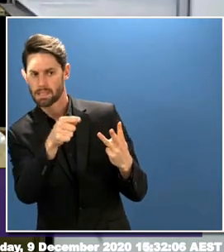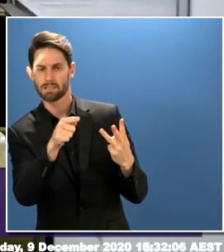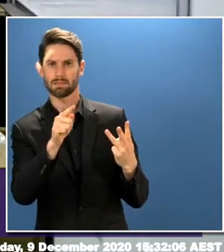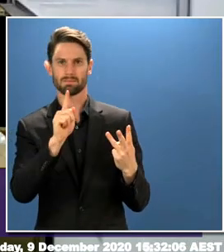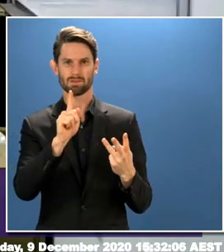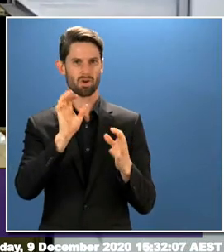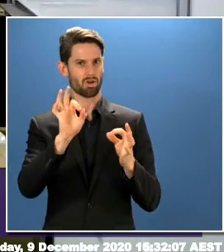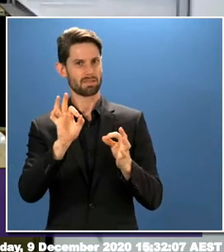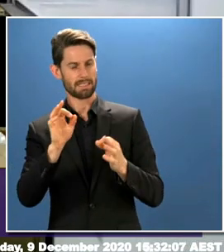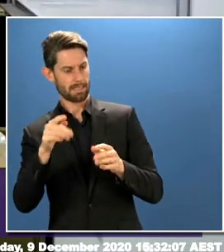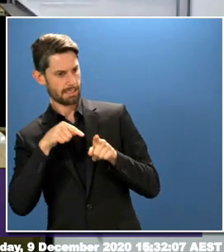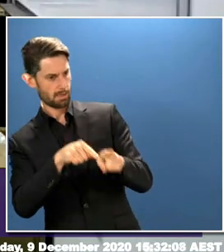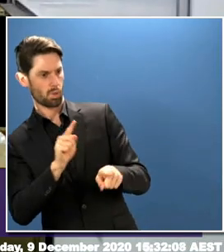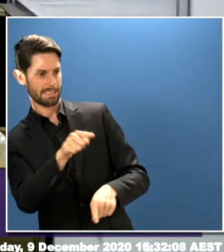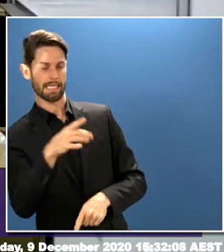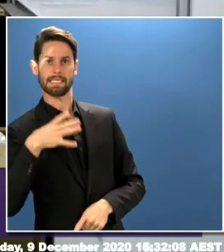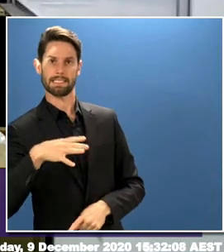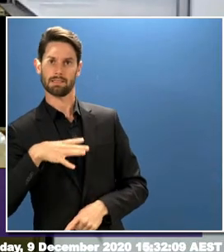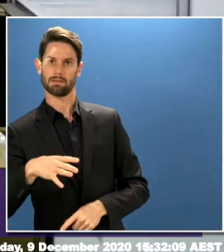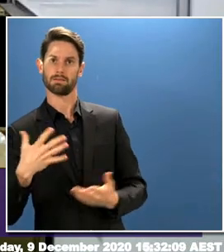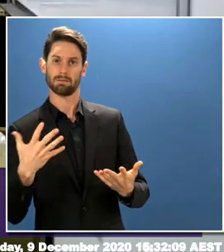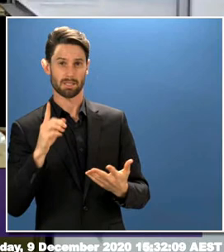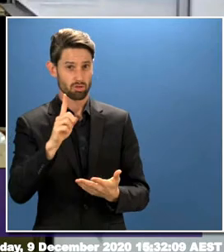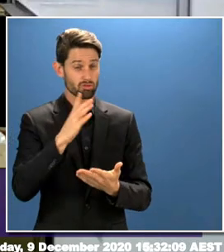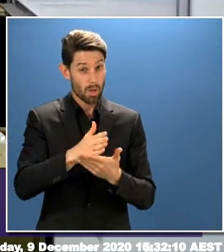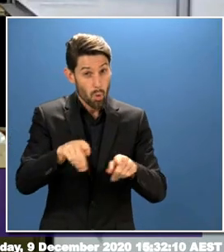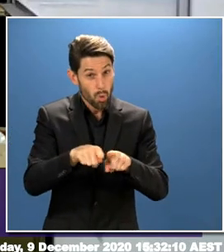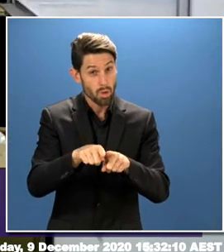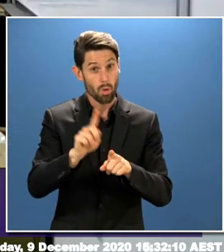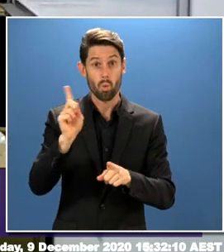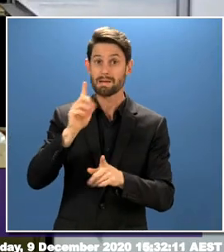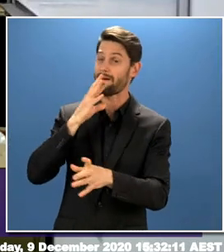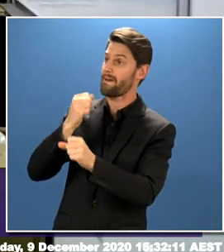It's about how we, as I said, perceive work, why can't we be supporting start-ups?